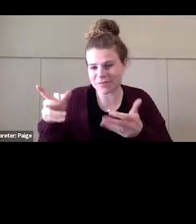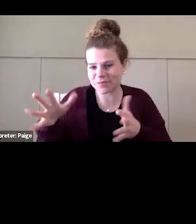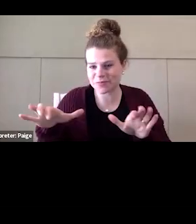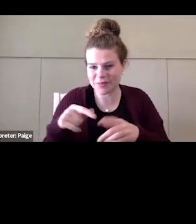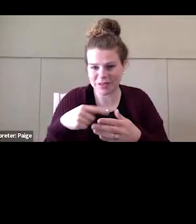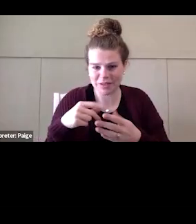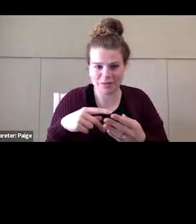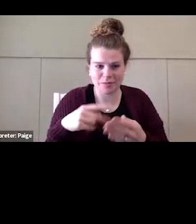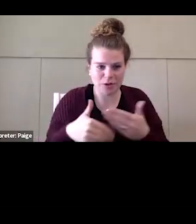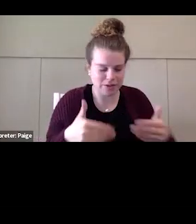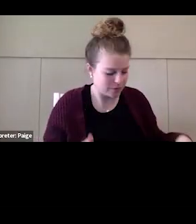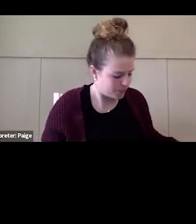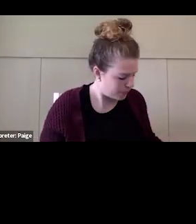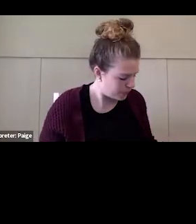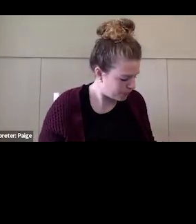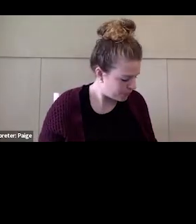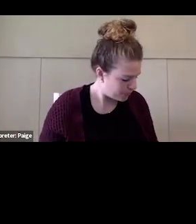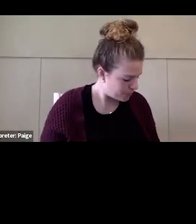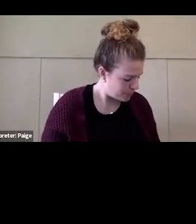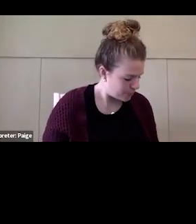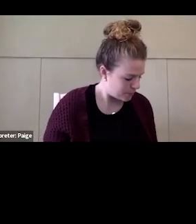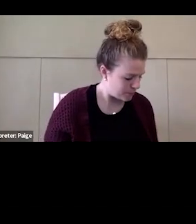and we're very excited to have this program.